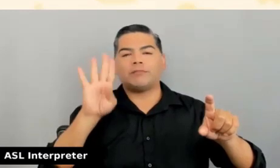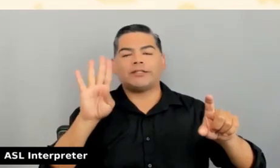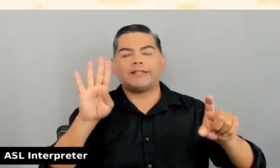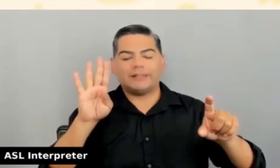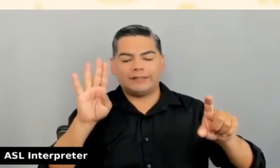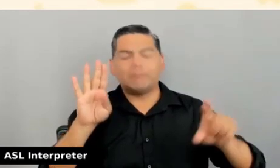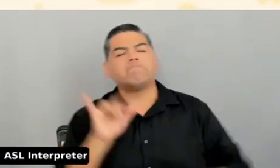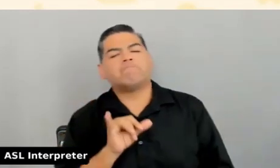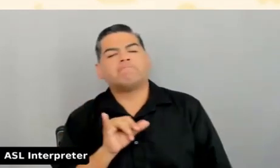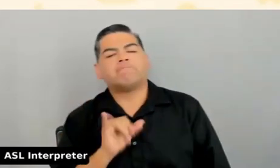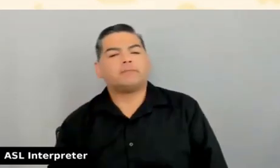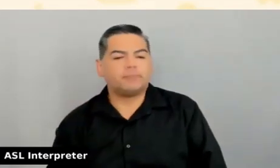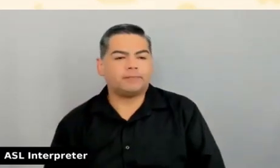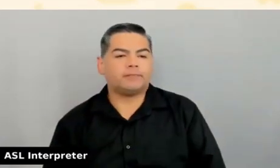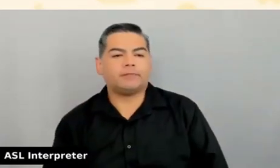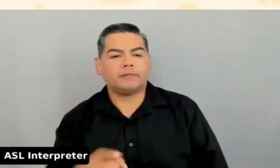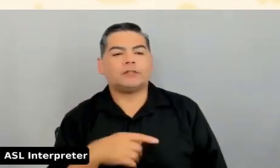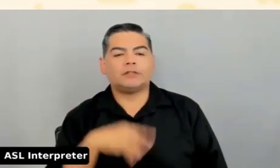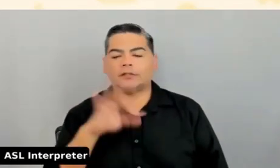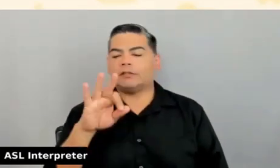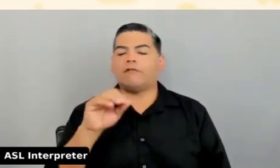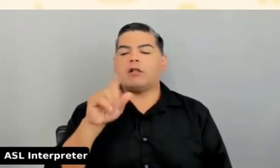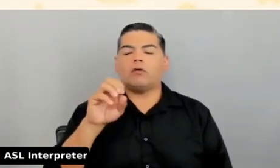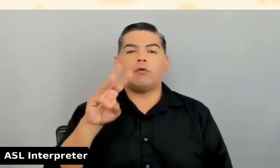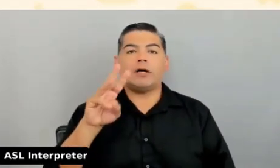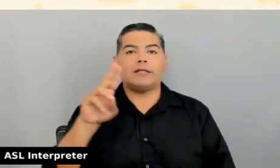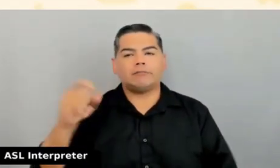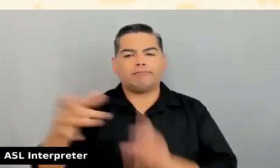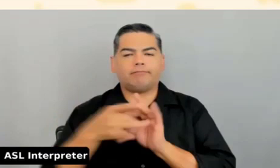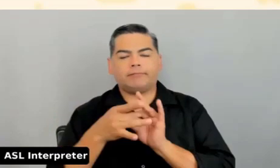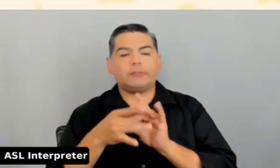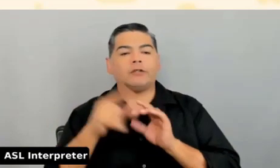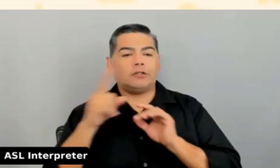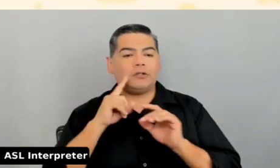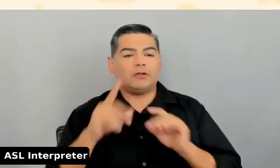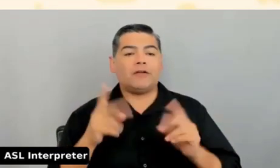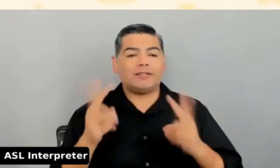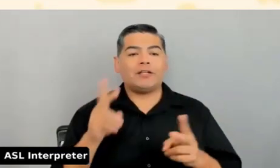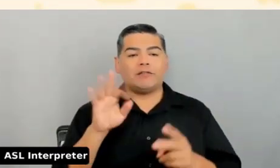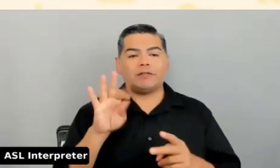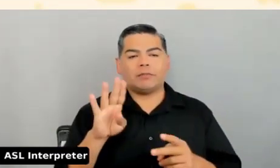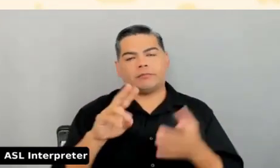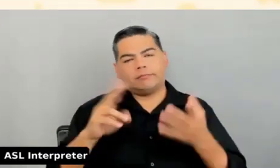So that says follow us visit us on Facebook, that's clearly indicating that we're talking about social media.